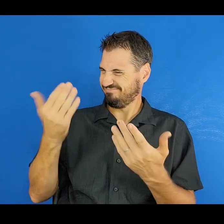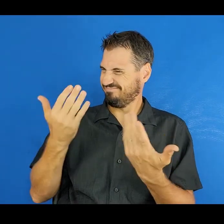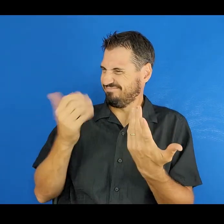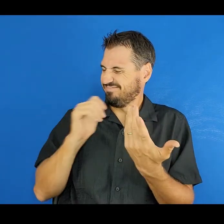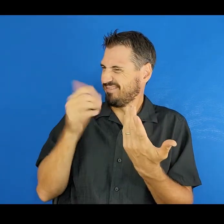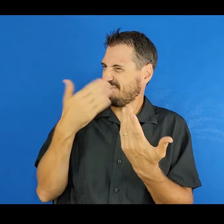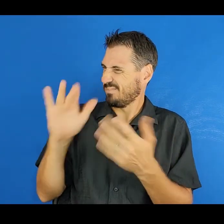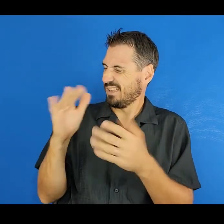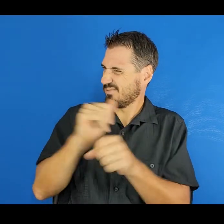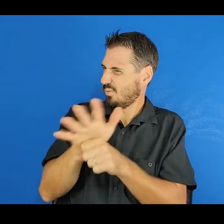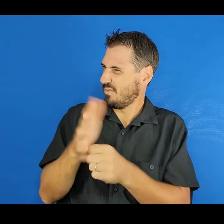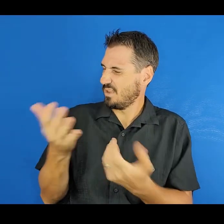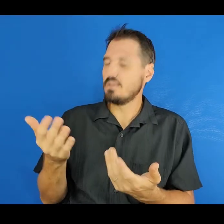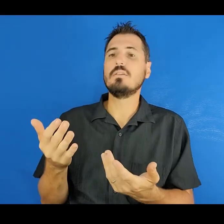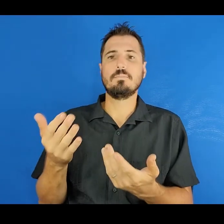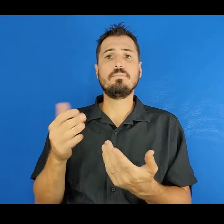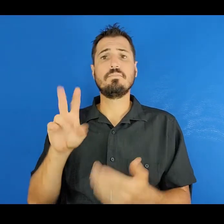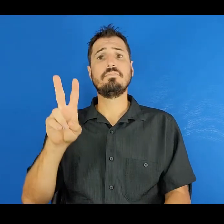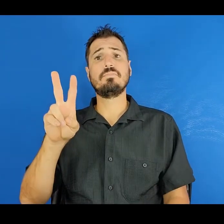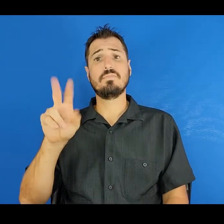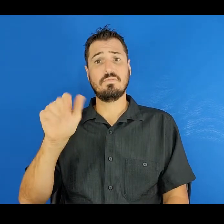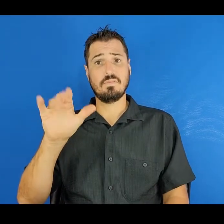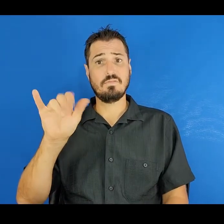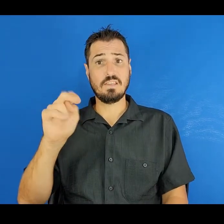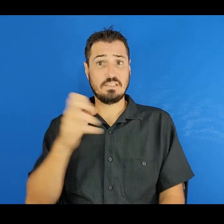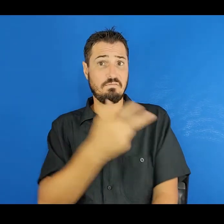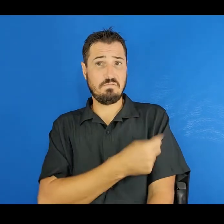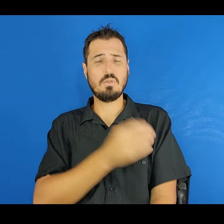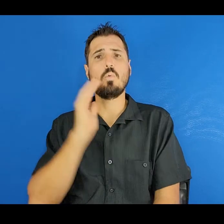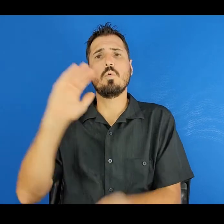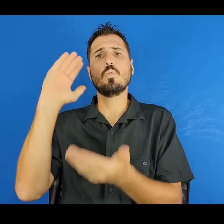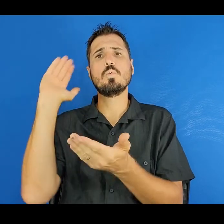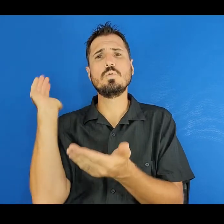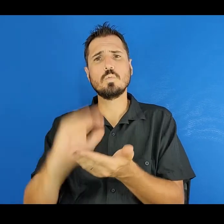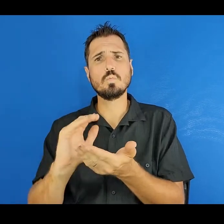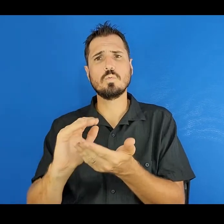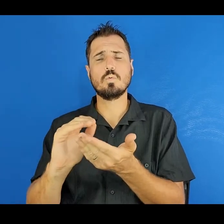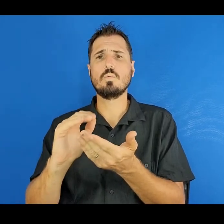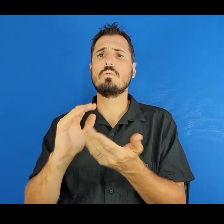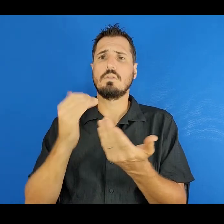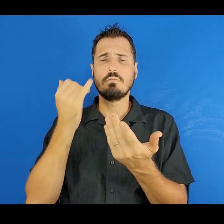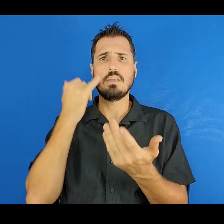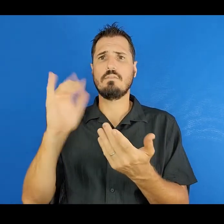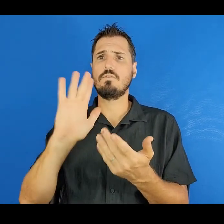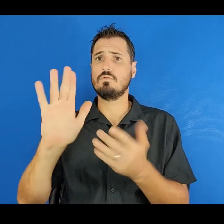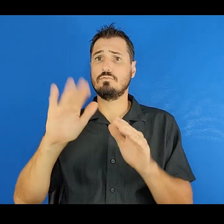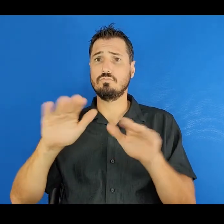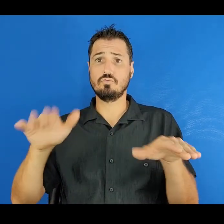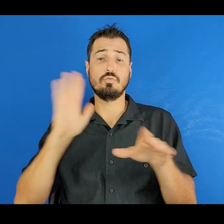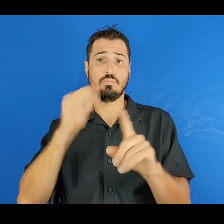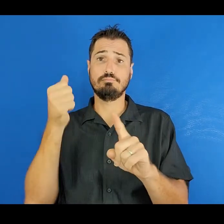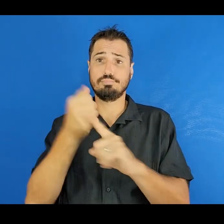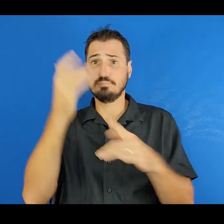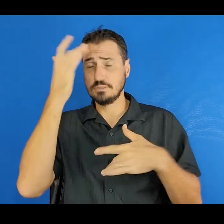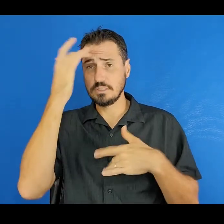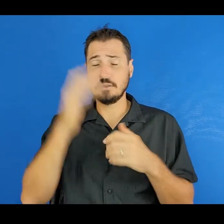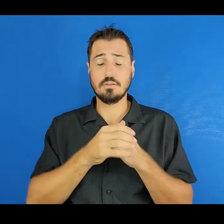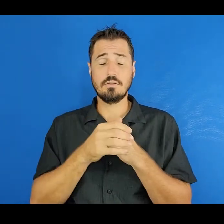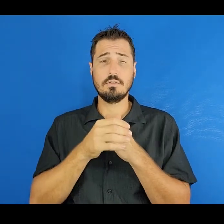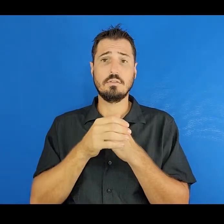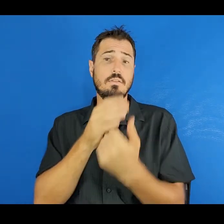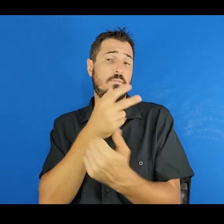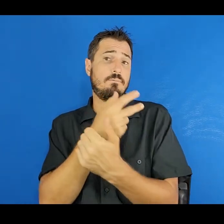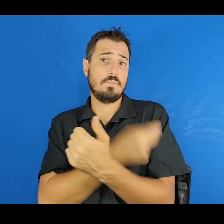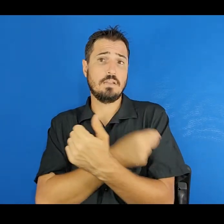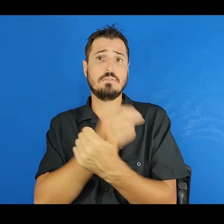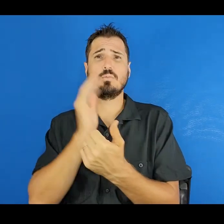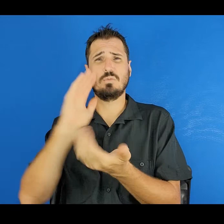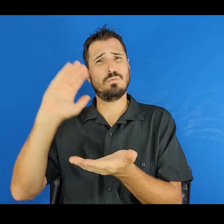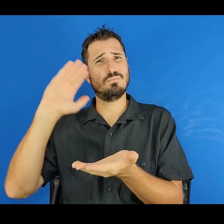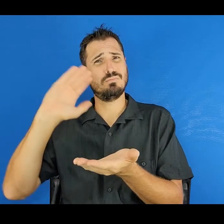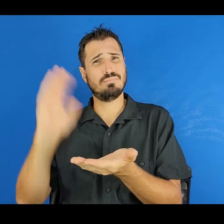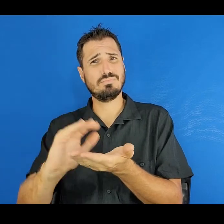Vaccines reduce your keiki’s chances of getting sick if they’re exposed. They also reduce the chances that your keiki and your family will have to isolate or quarantine